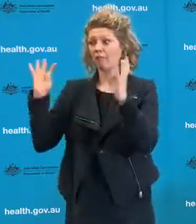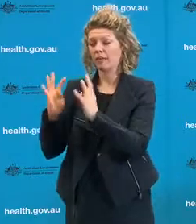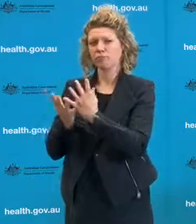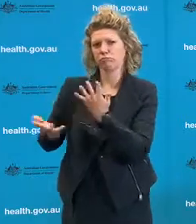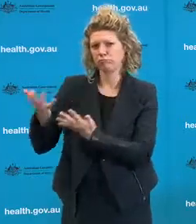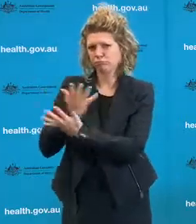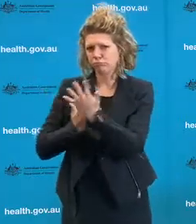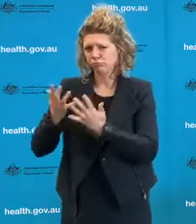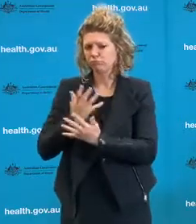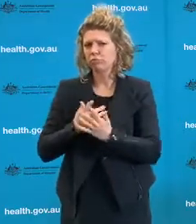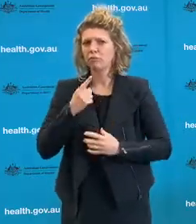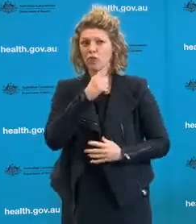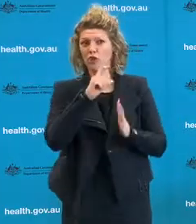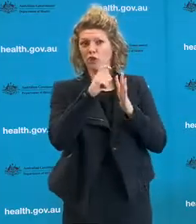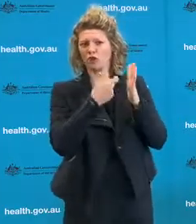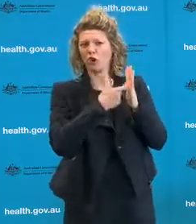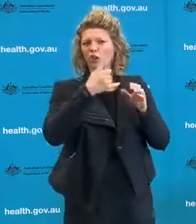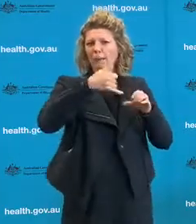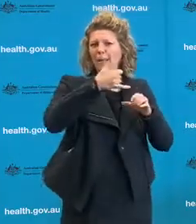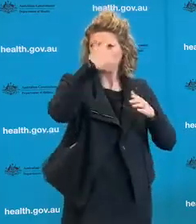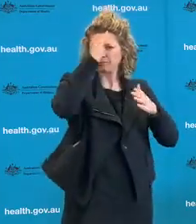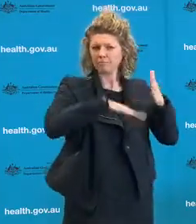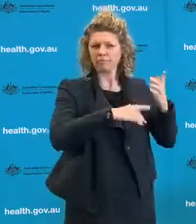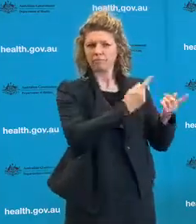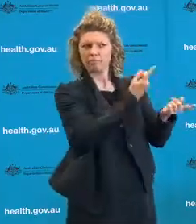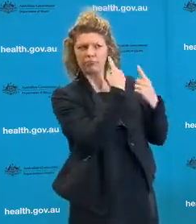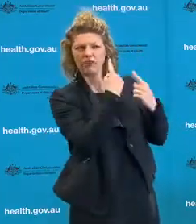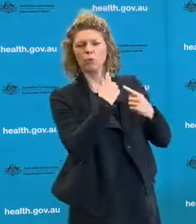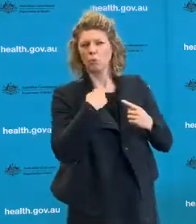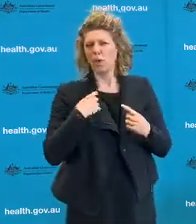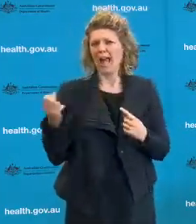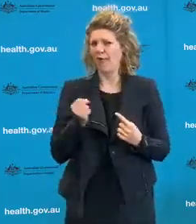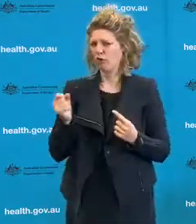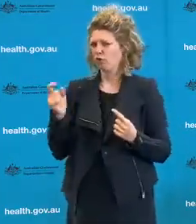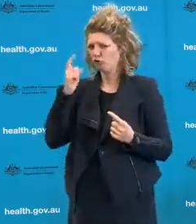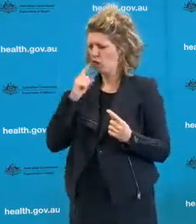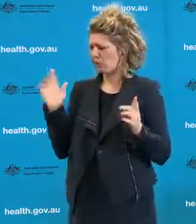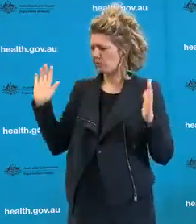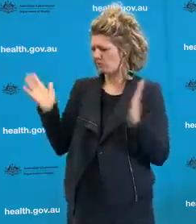is for aggressive suppression of COVID-19. That hasn't changed.